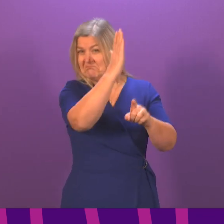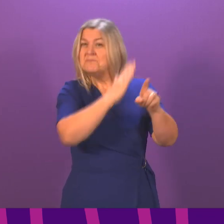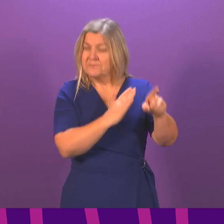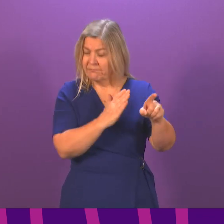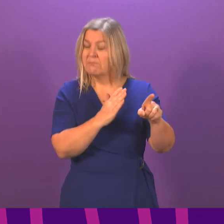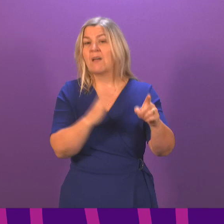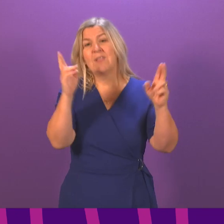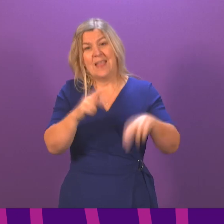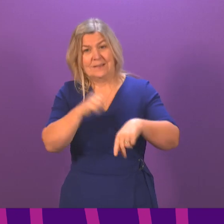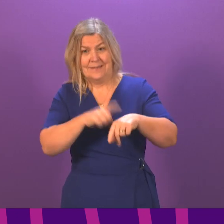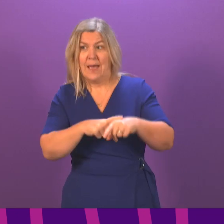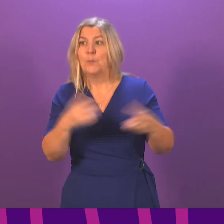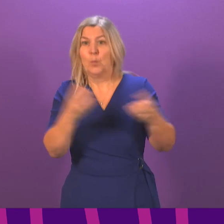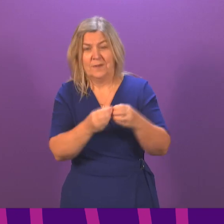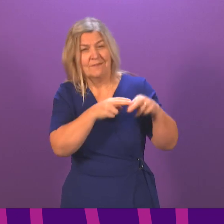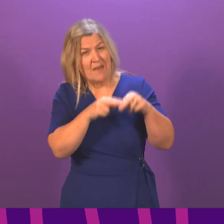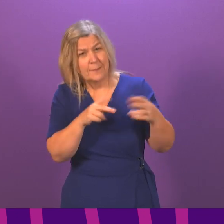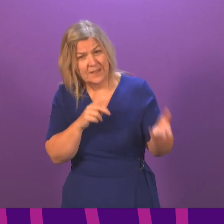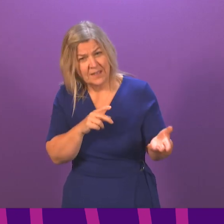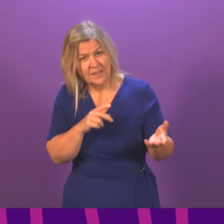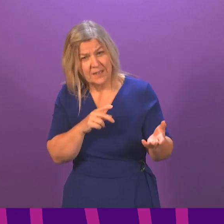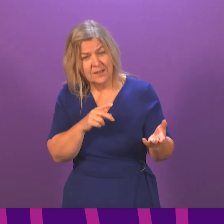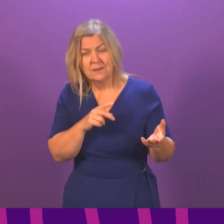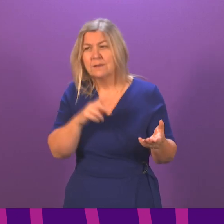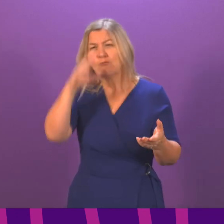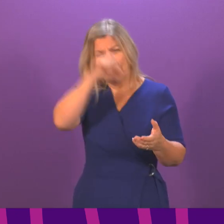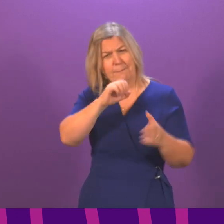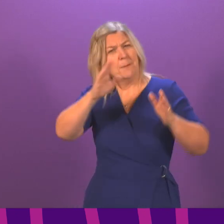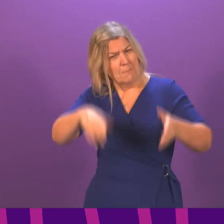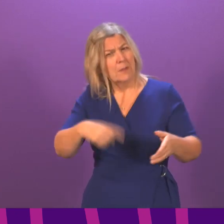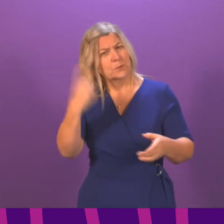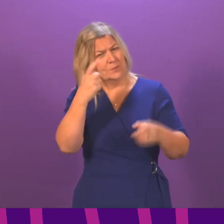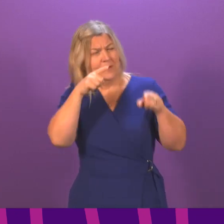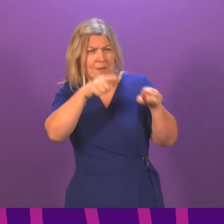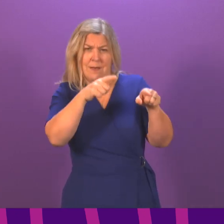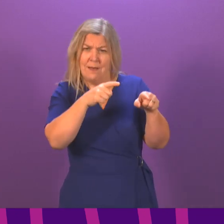the proposed rules to ensure that the needs of our island communities are properly taken into account?